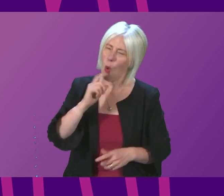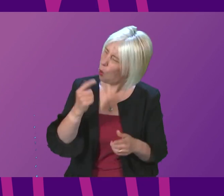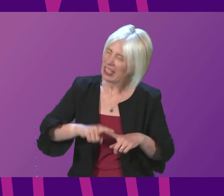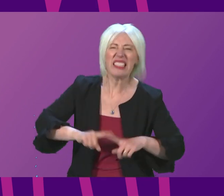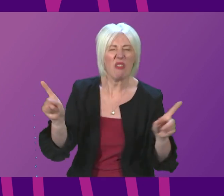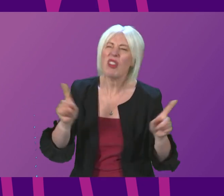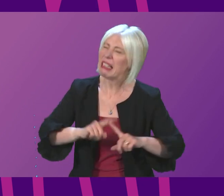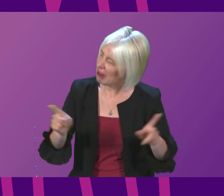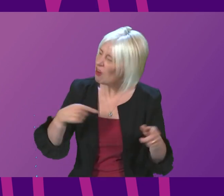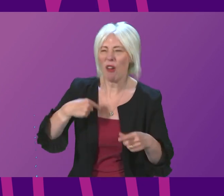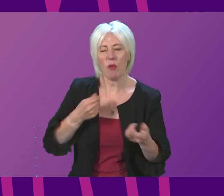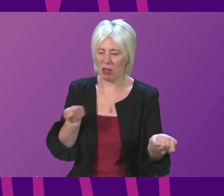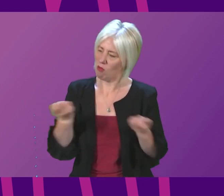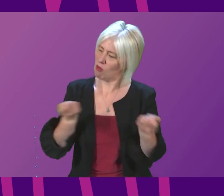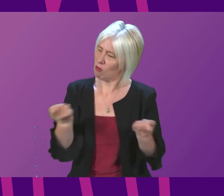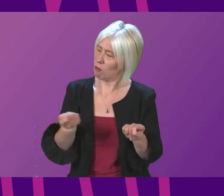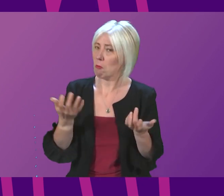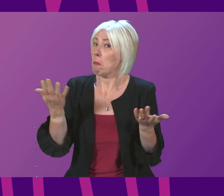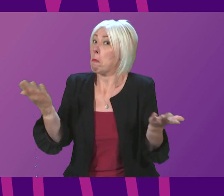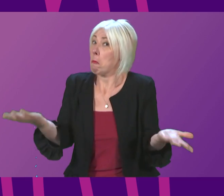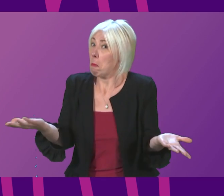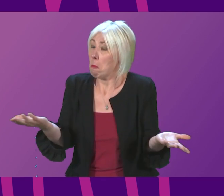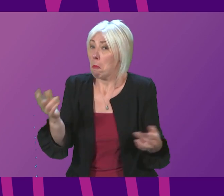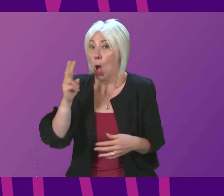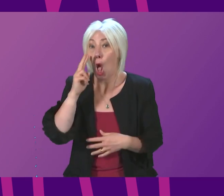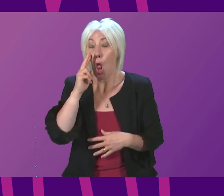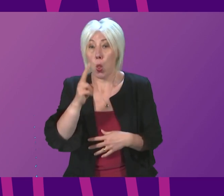it is perfectly reasonable to look at the record in the part of the United Kingdom where